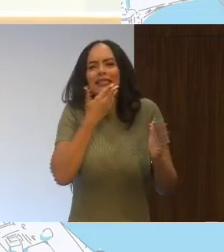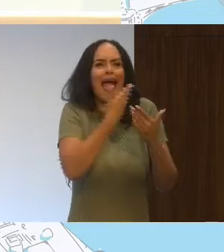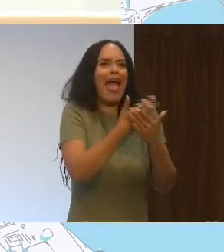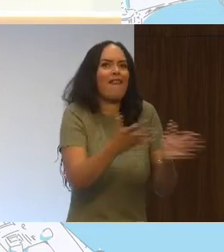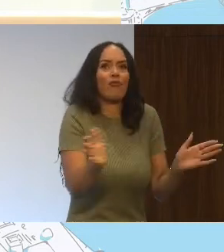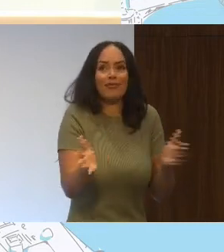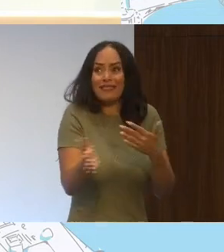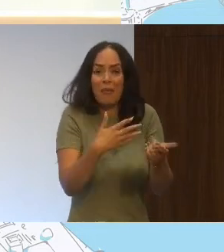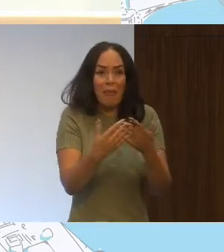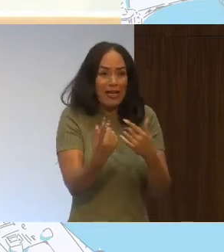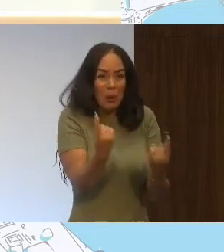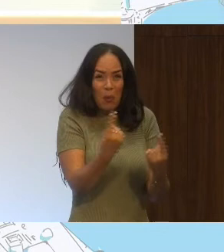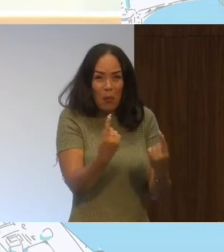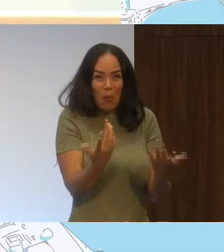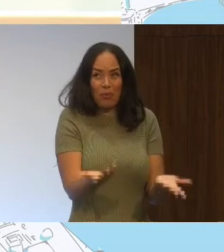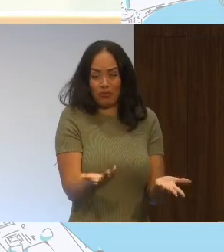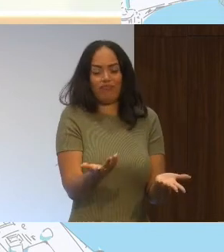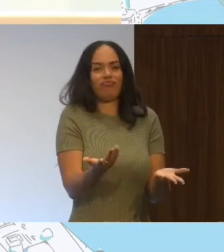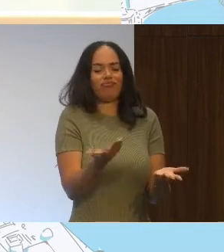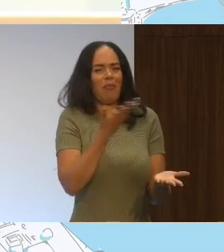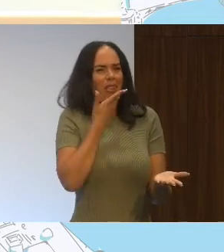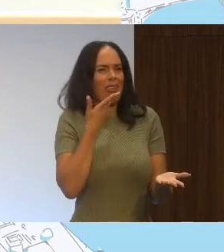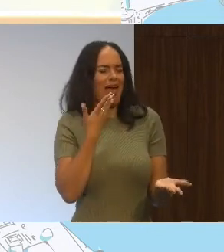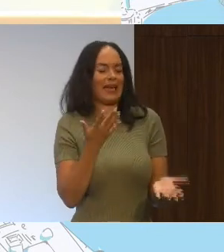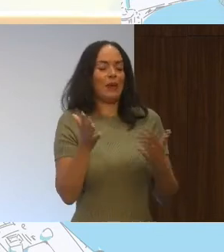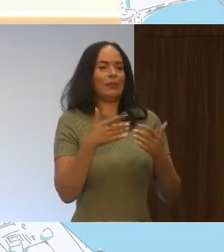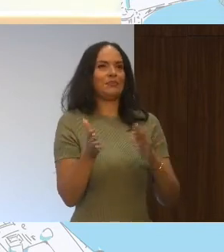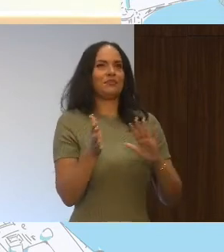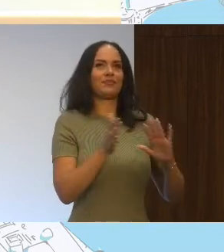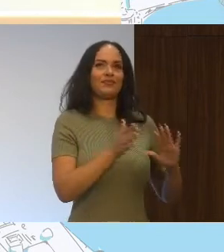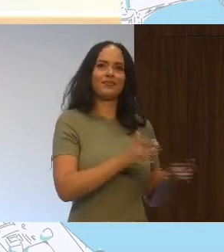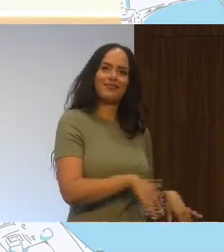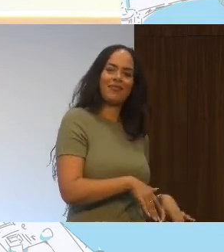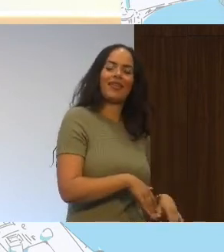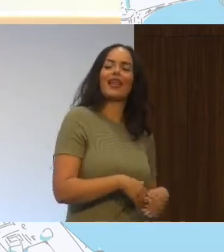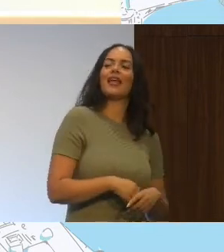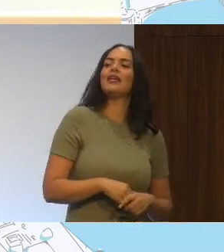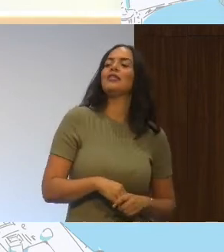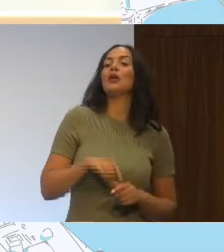He was just. He was always polite. At any rate. And I came up to it. He talked about migraine.